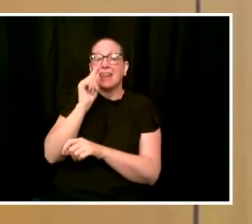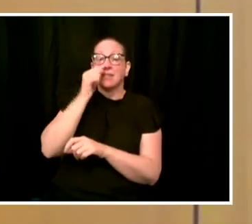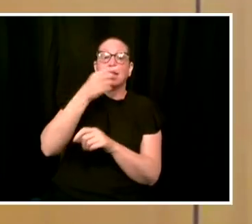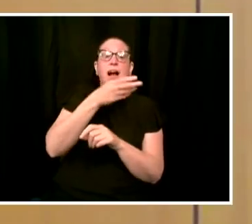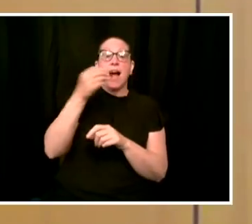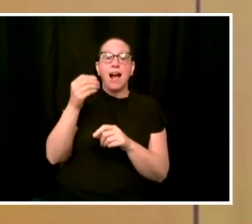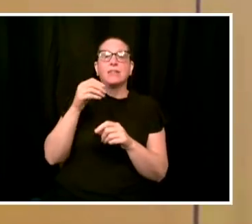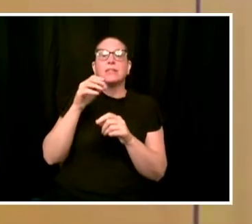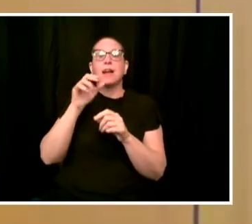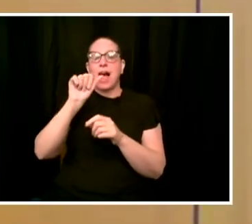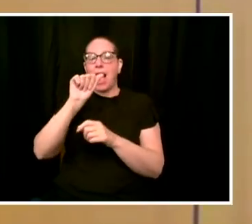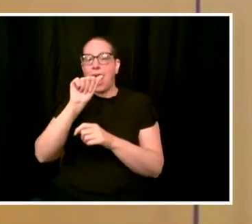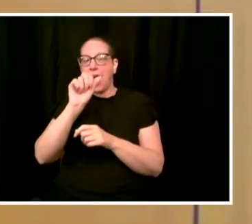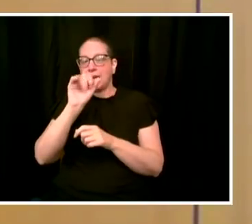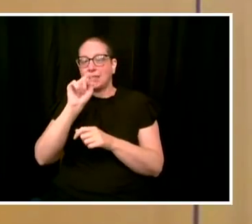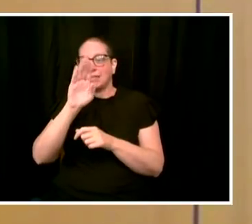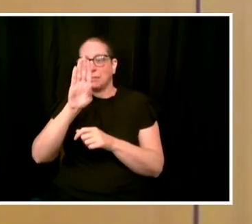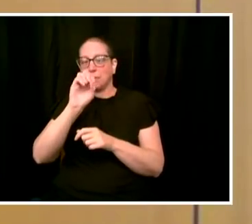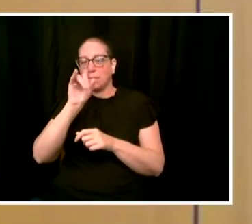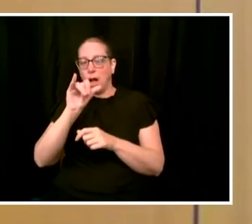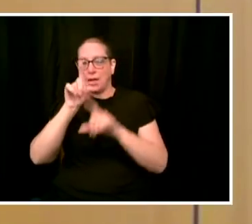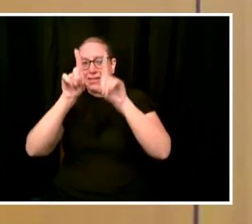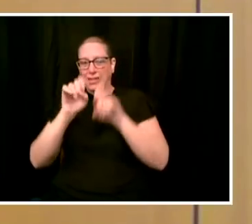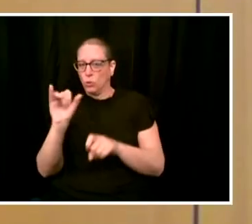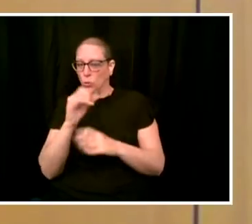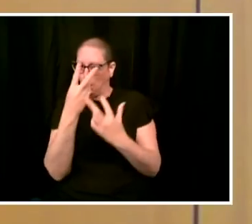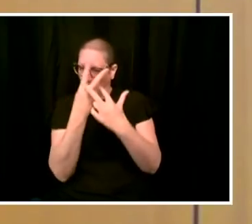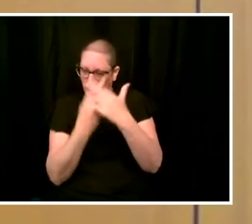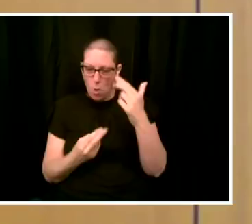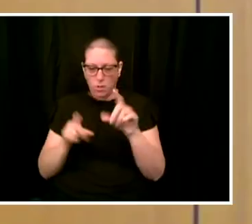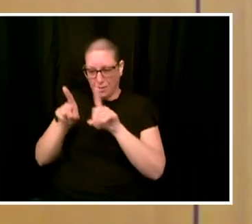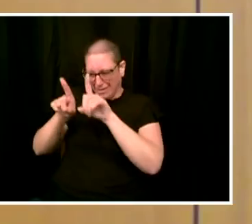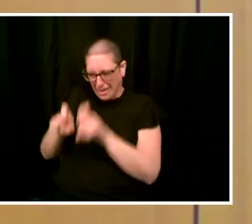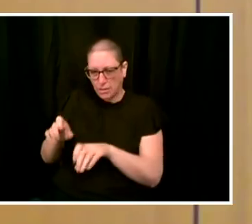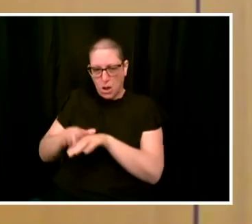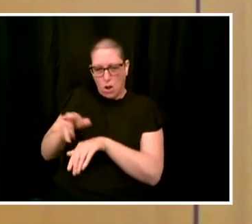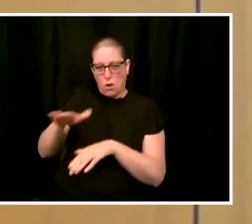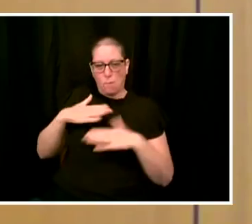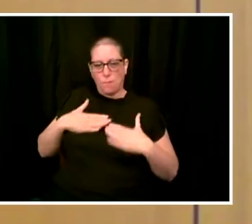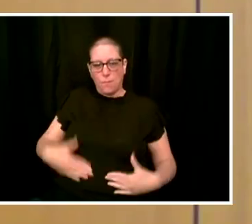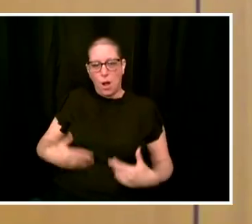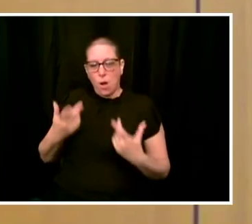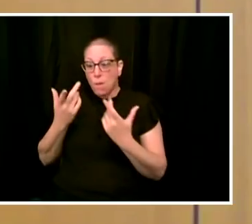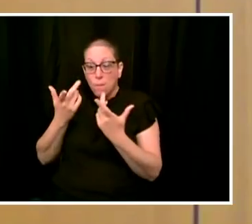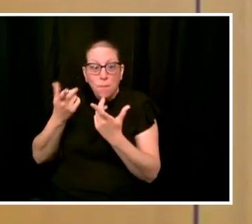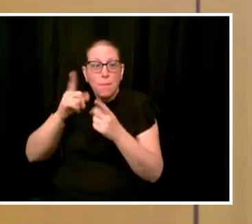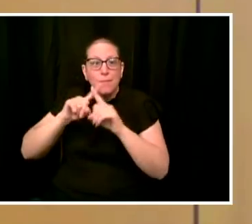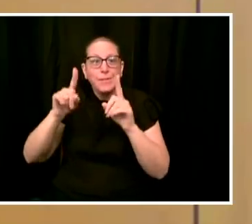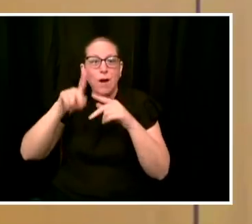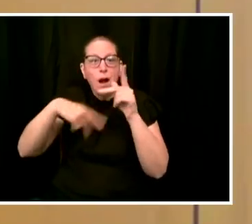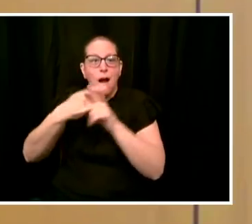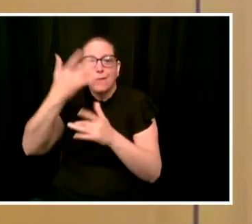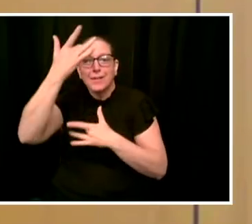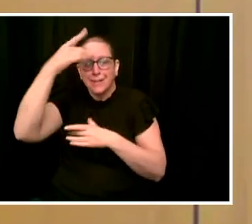CHILDREN. MORE SO TO CONFIRM THE DIAGNOSIS, NOT AS